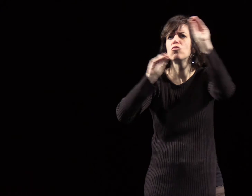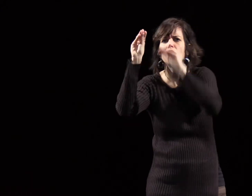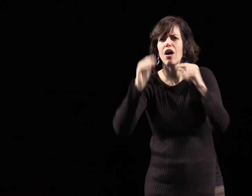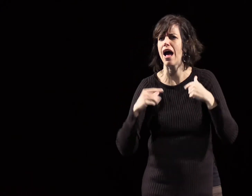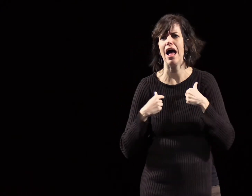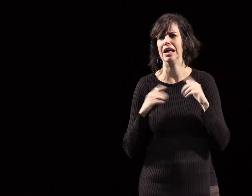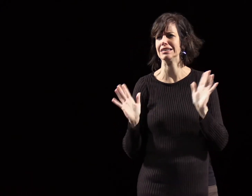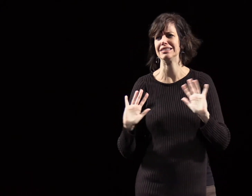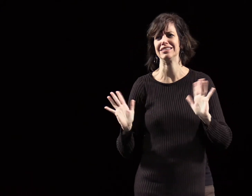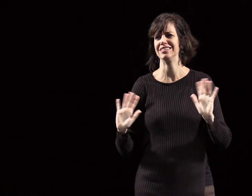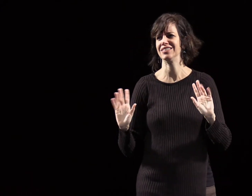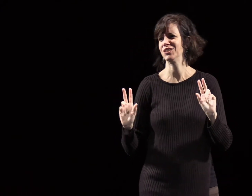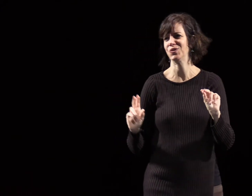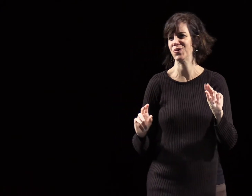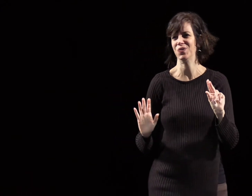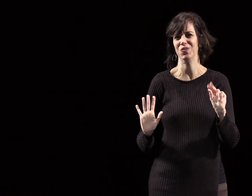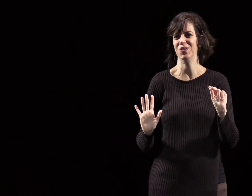Yeah, that is not my expertise.